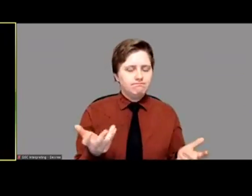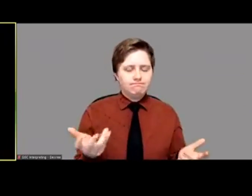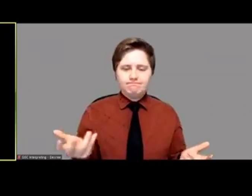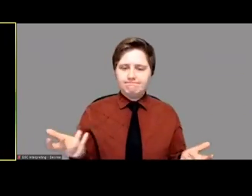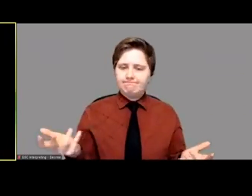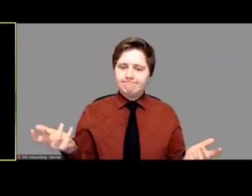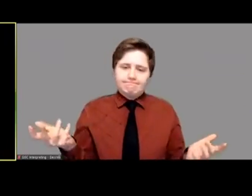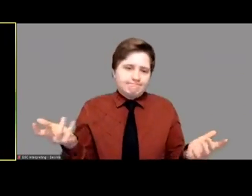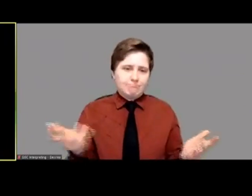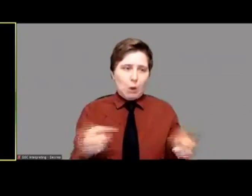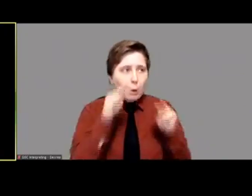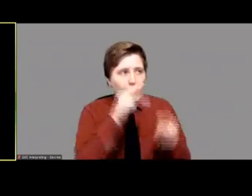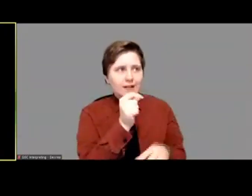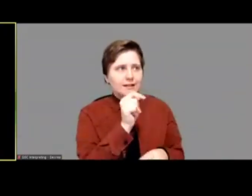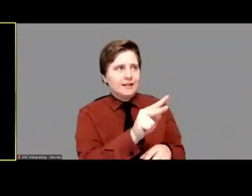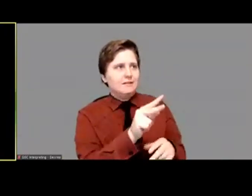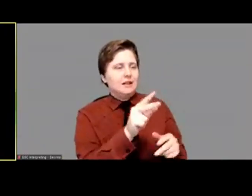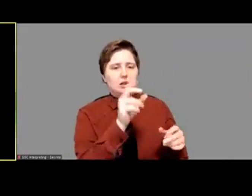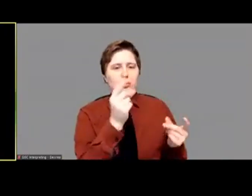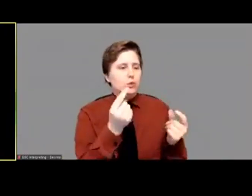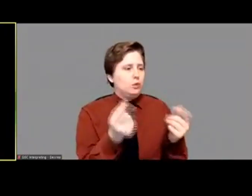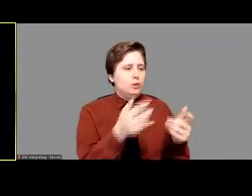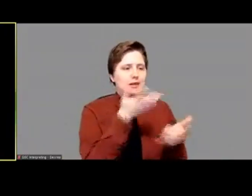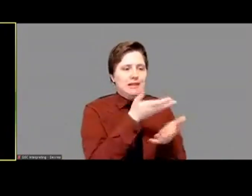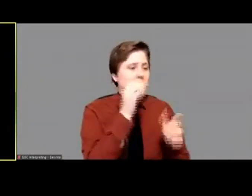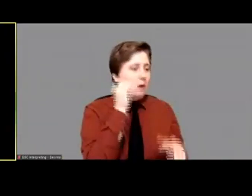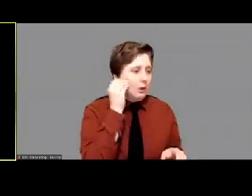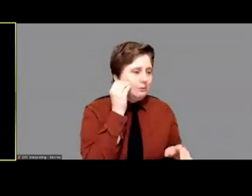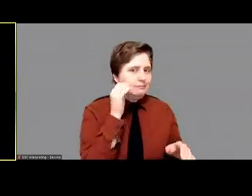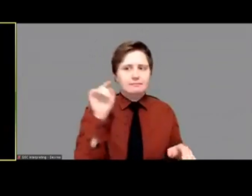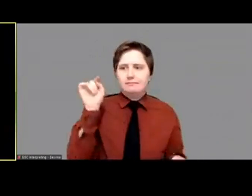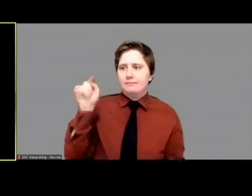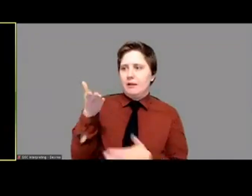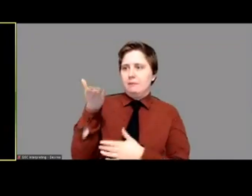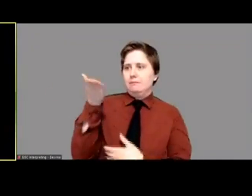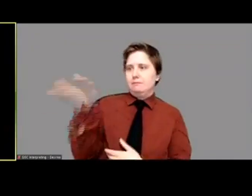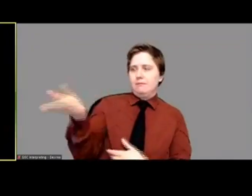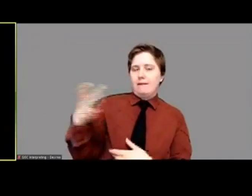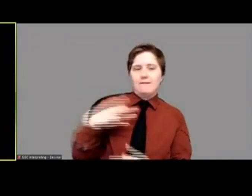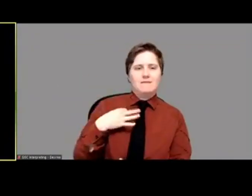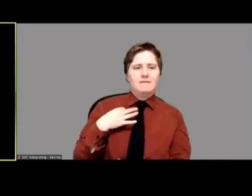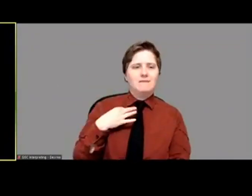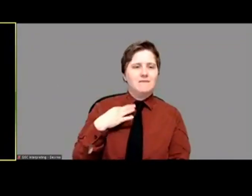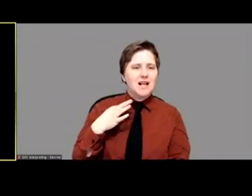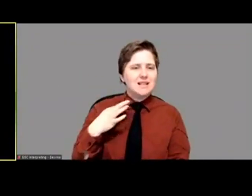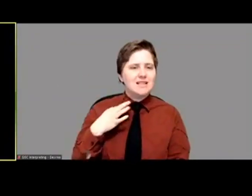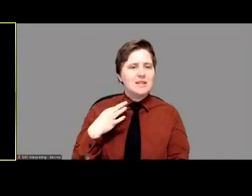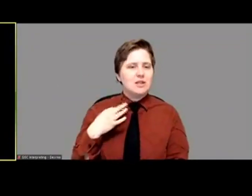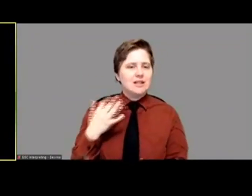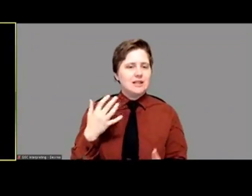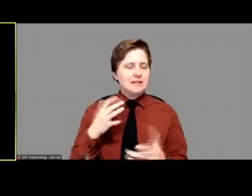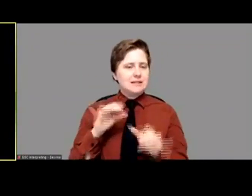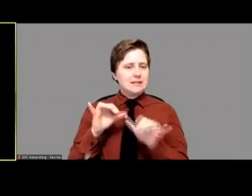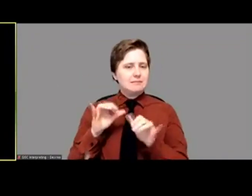You know, watching TV they were out there volunteering too.